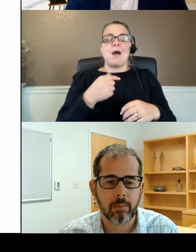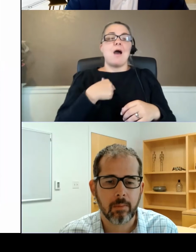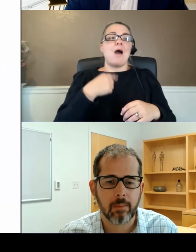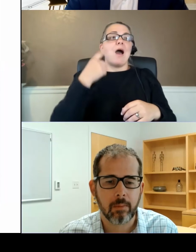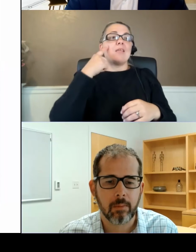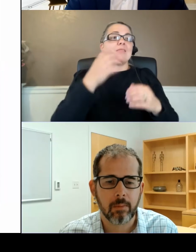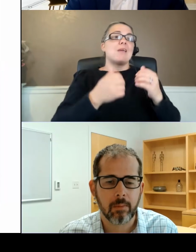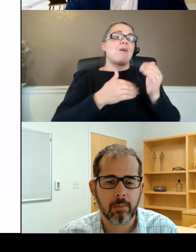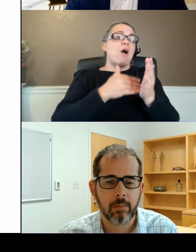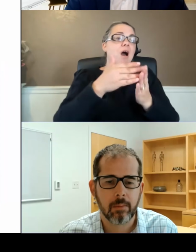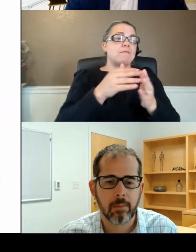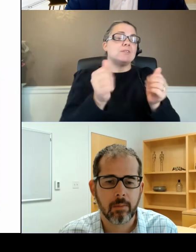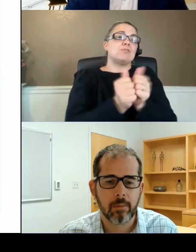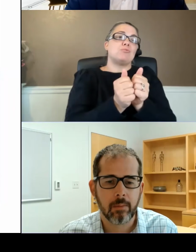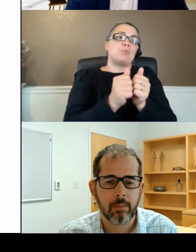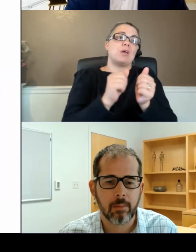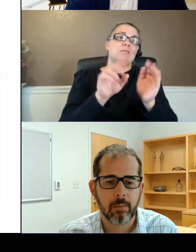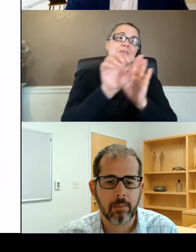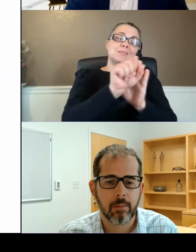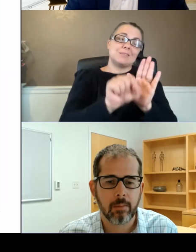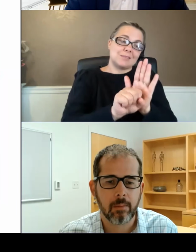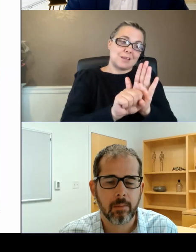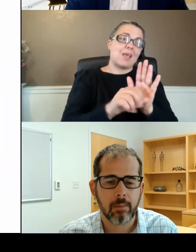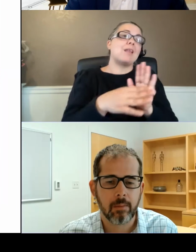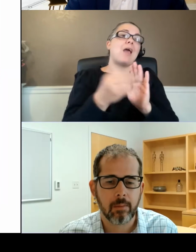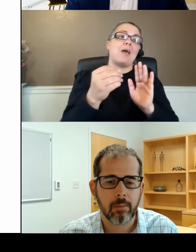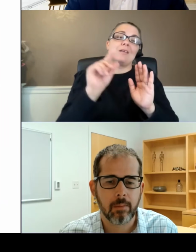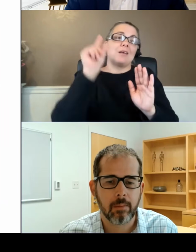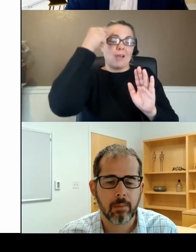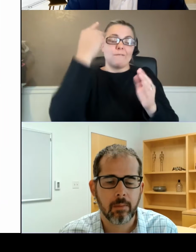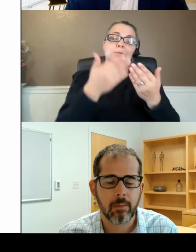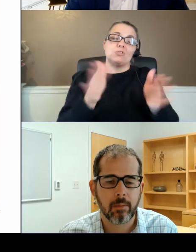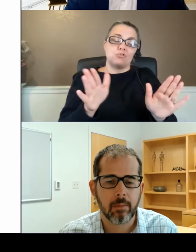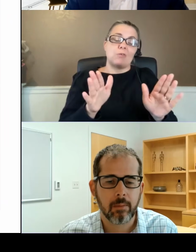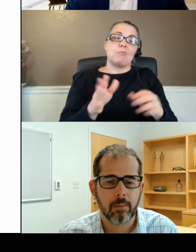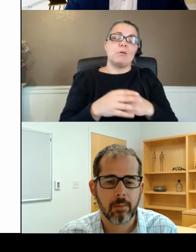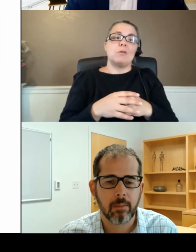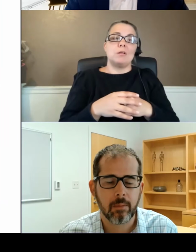government and government in particular, is that committees can really, as much you know scrutiny